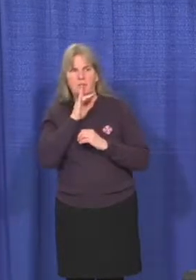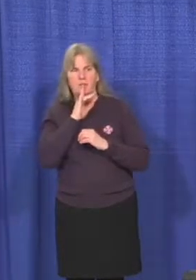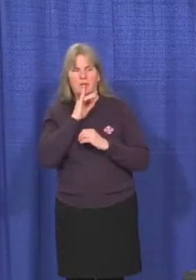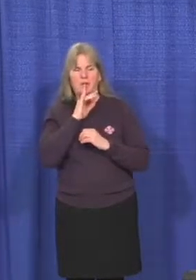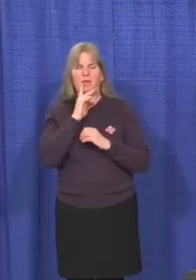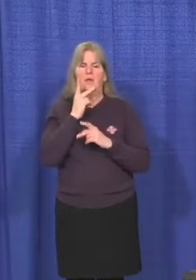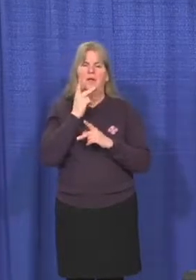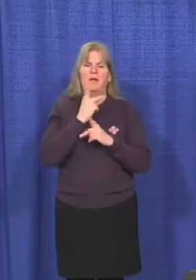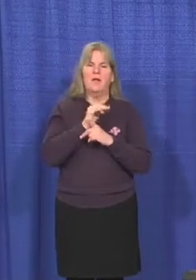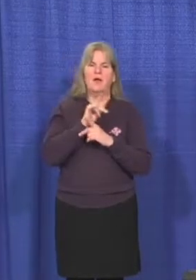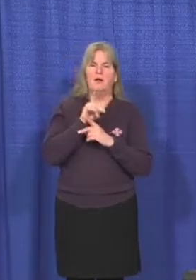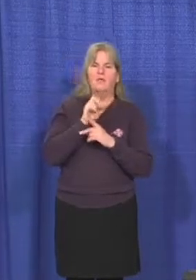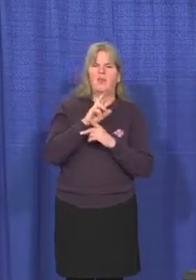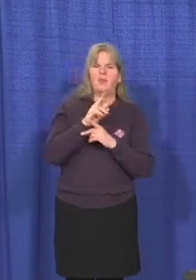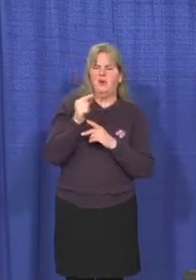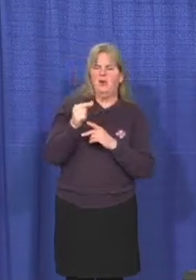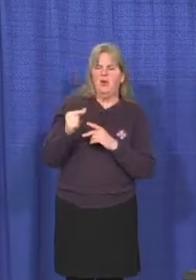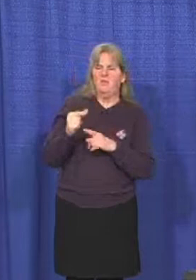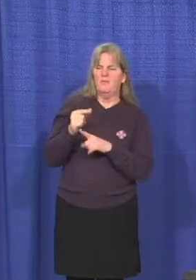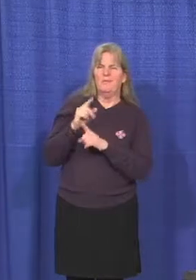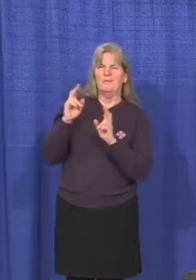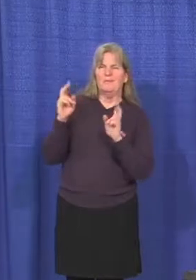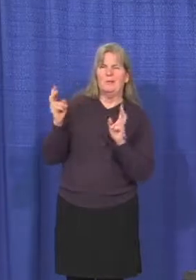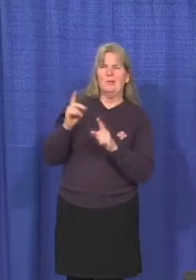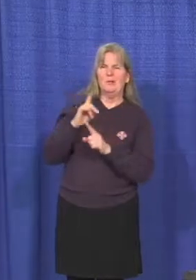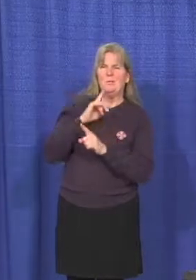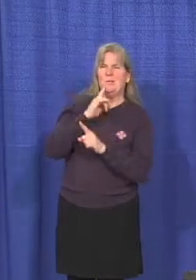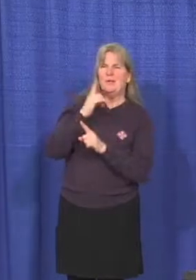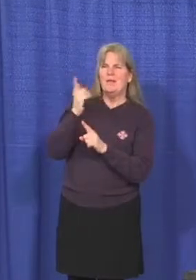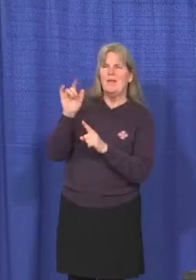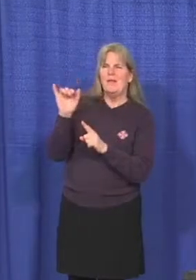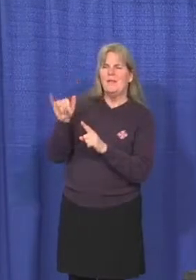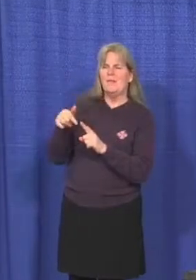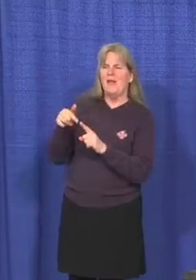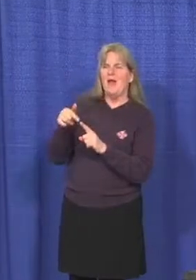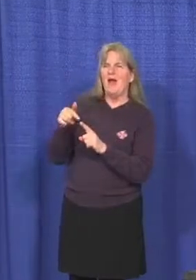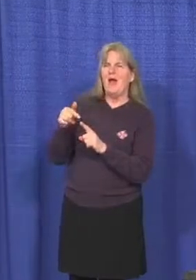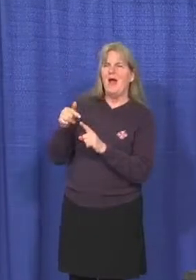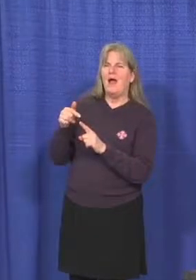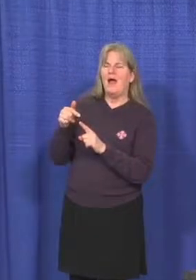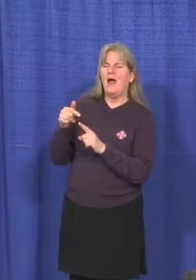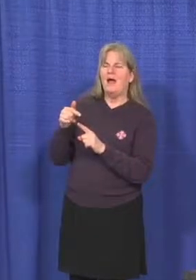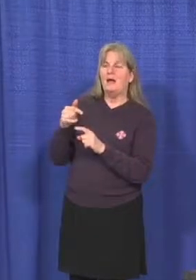caretaker government works. When there are significant